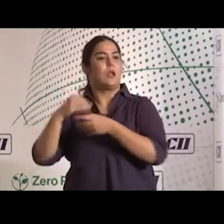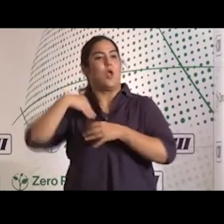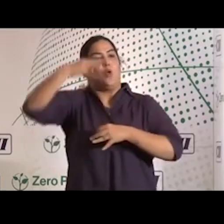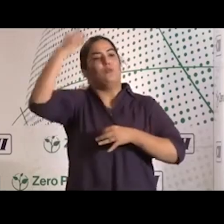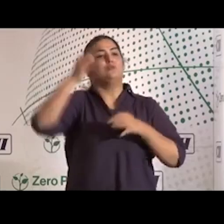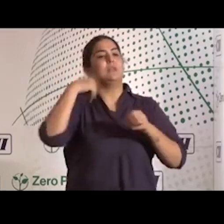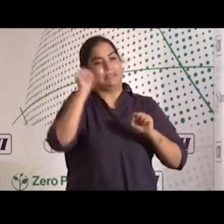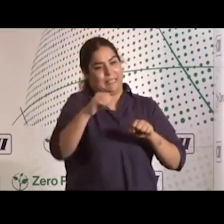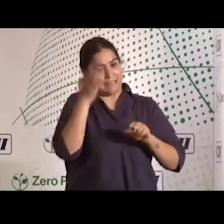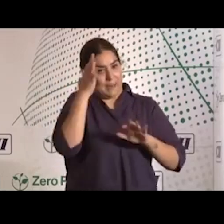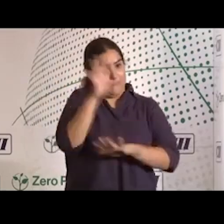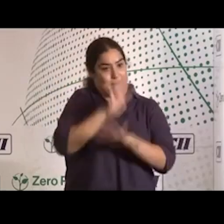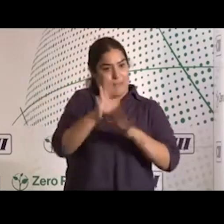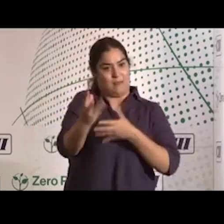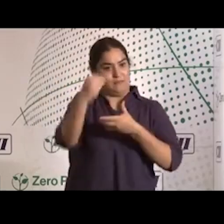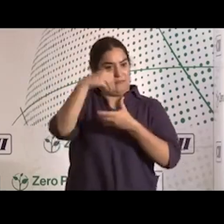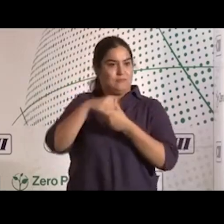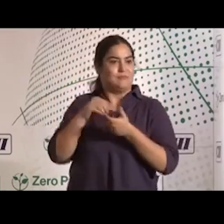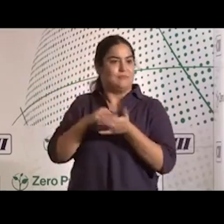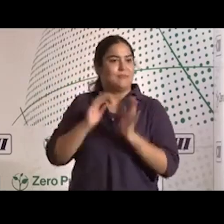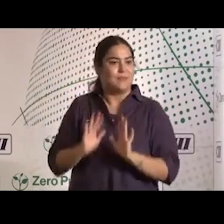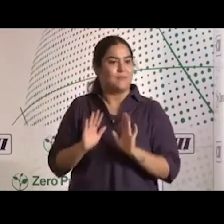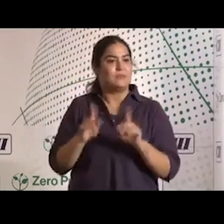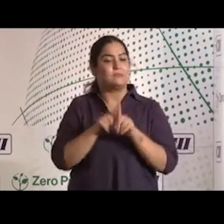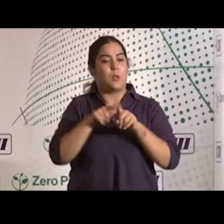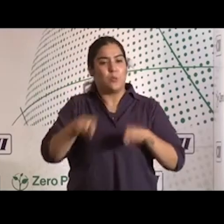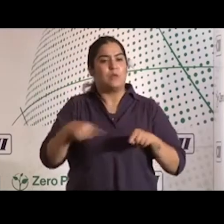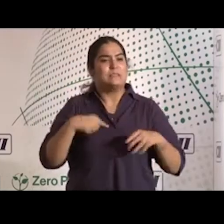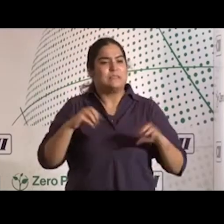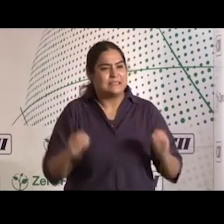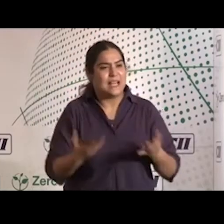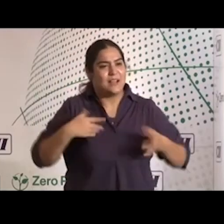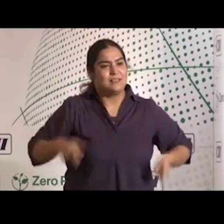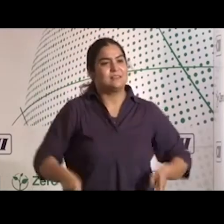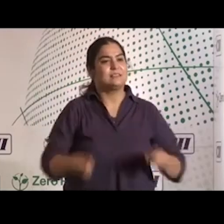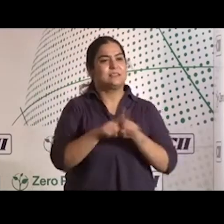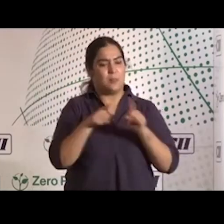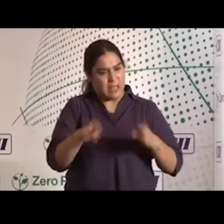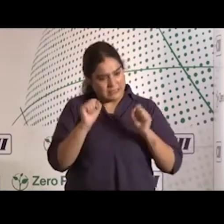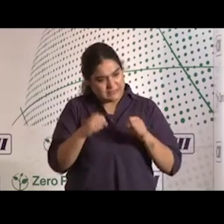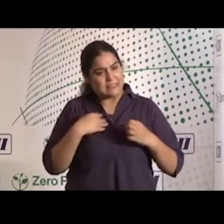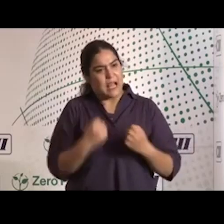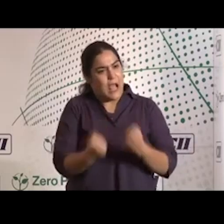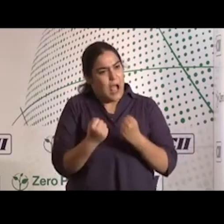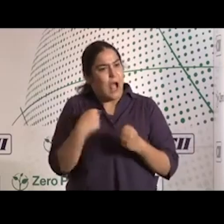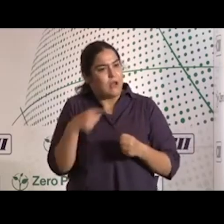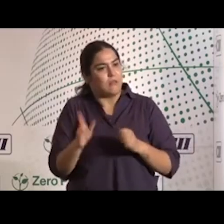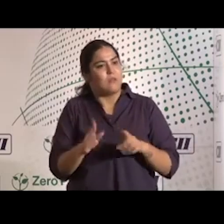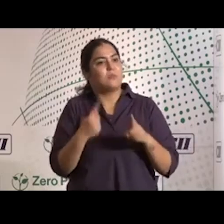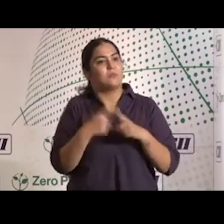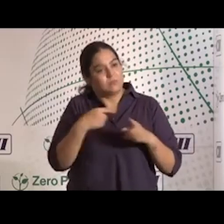be prepared that this way. But it's a journey. We're all trying hard. We'll say that again. The conference which is ten years old.